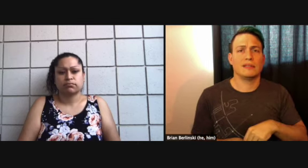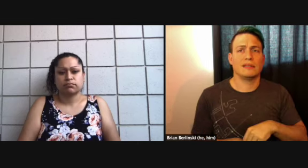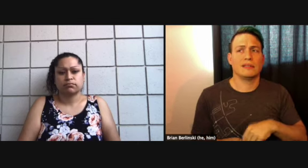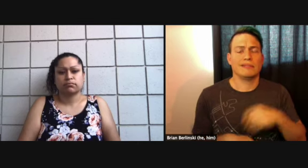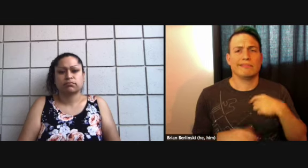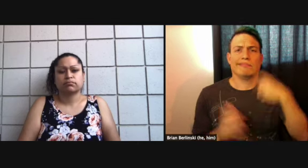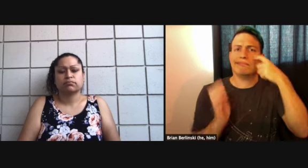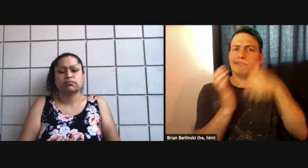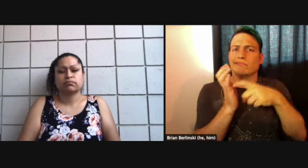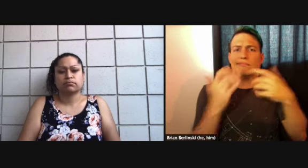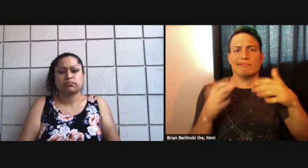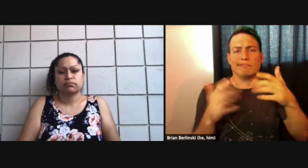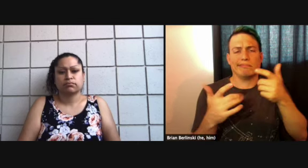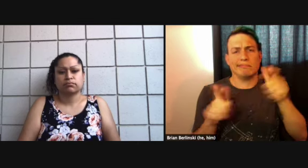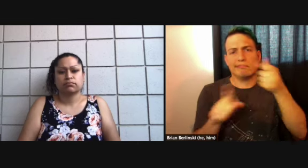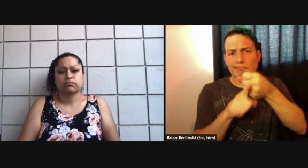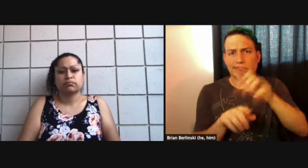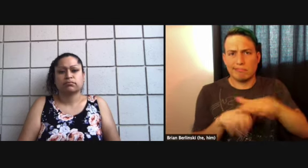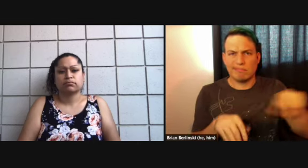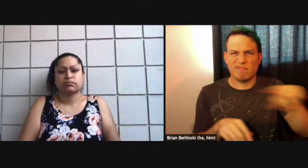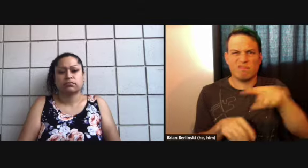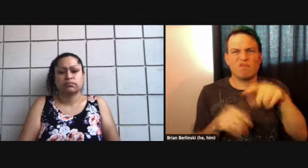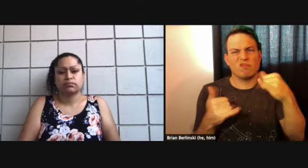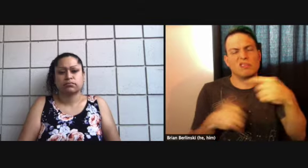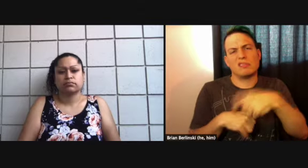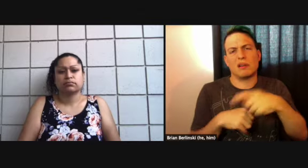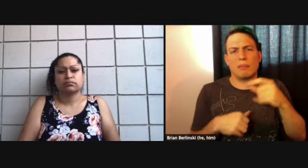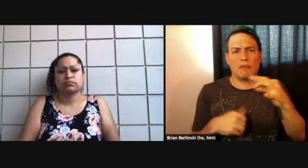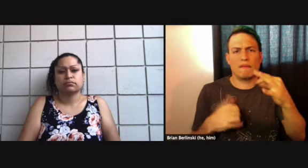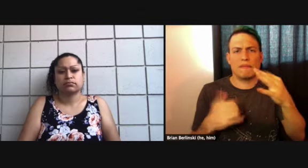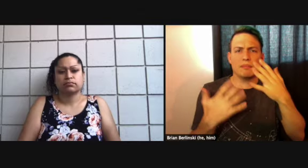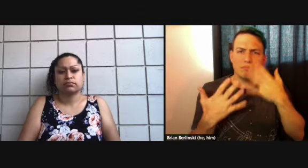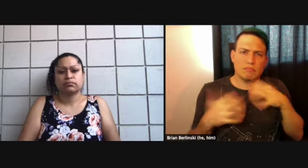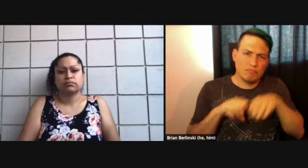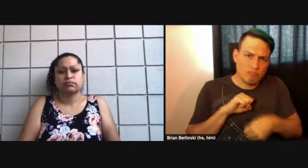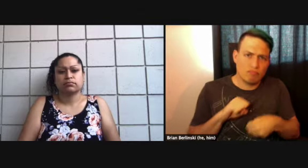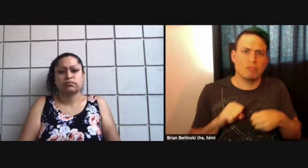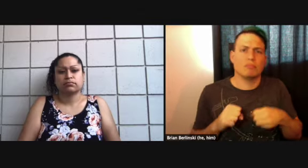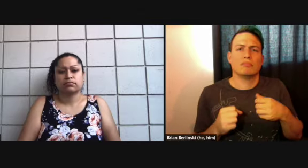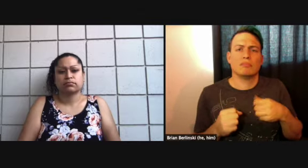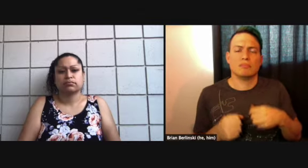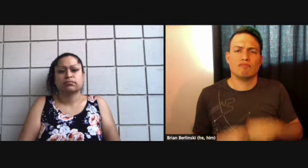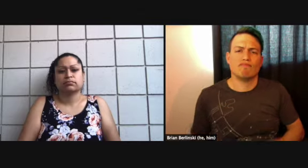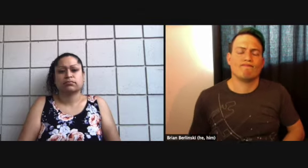In recognition of their loss, we honor that this is a time to grieve.